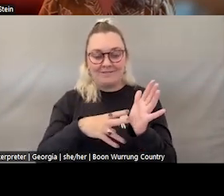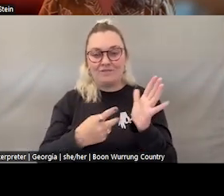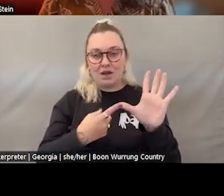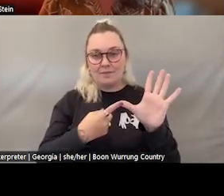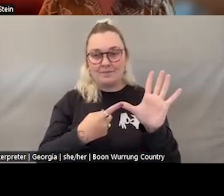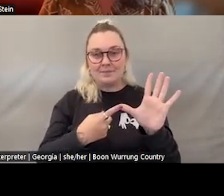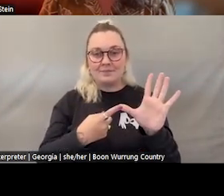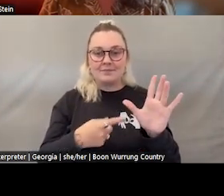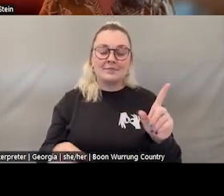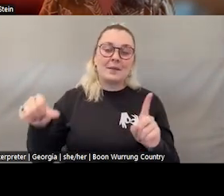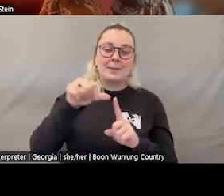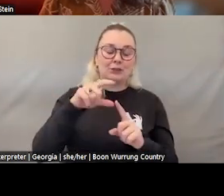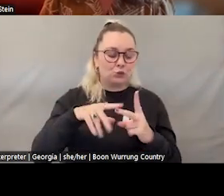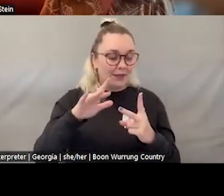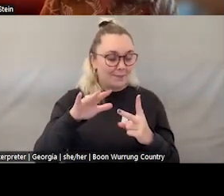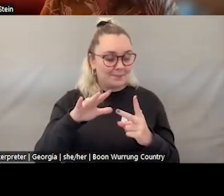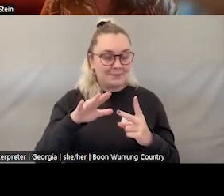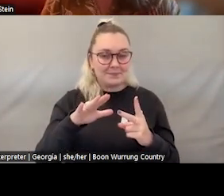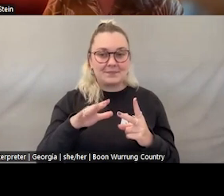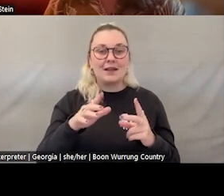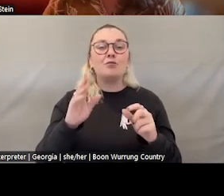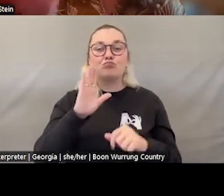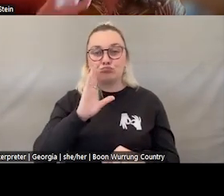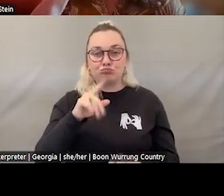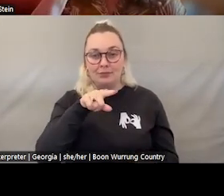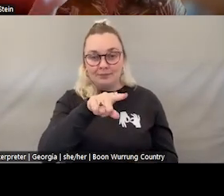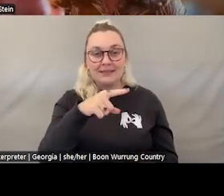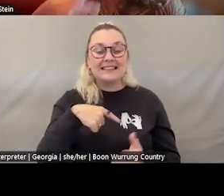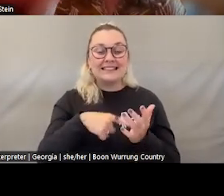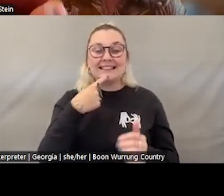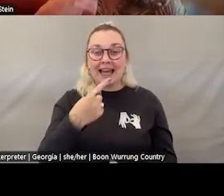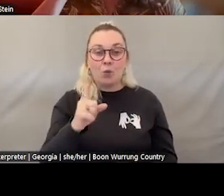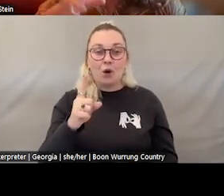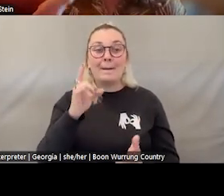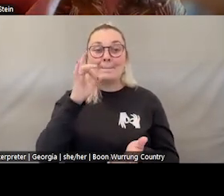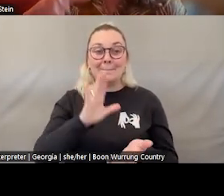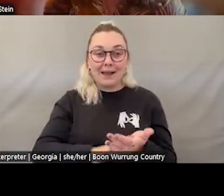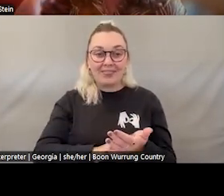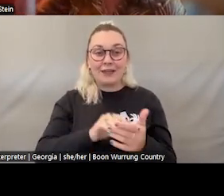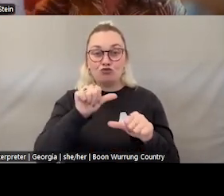Jumping back to the presentation to say that the monthly routine looks at how to divide up